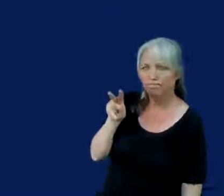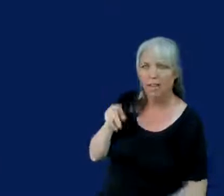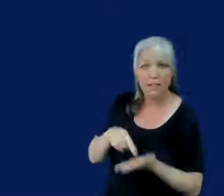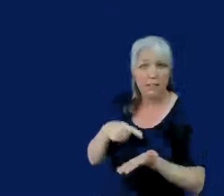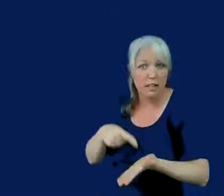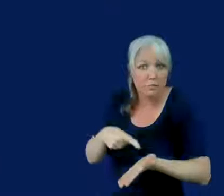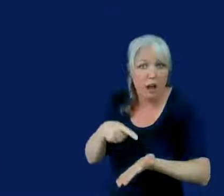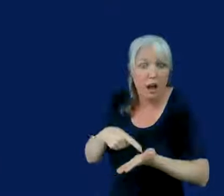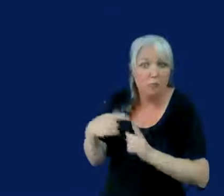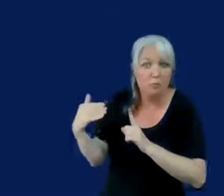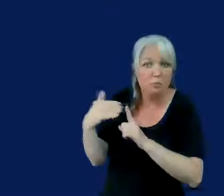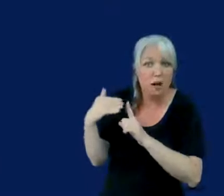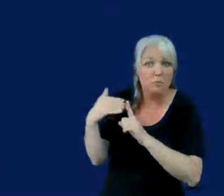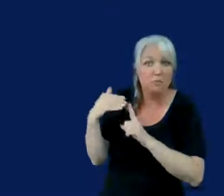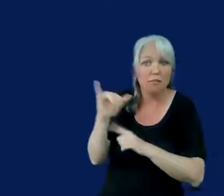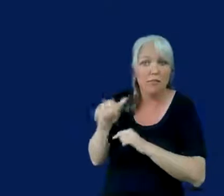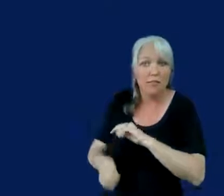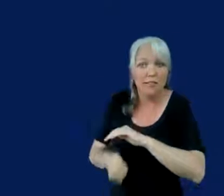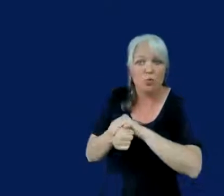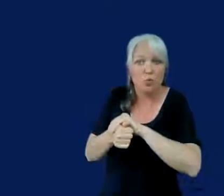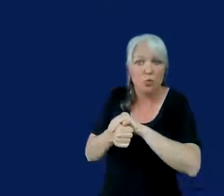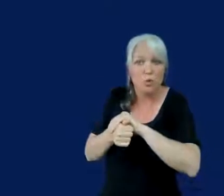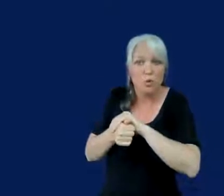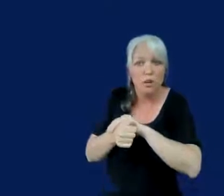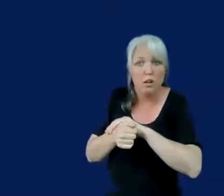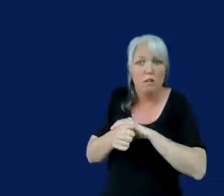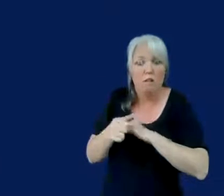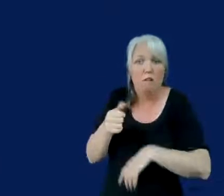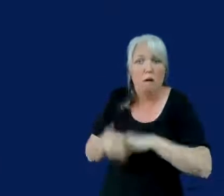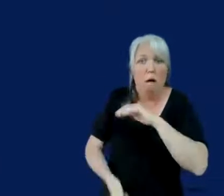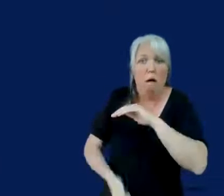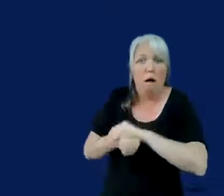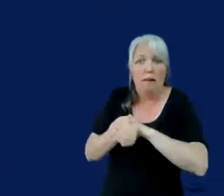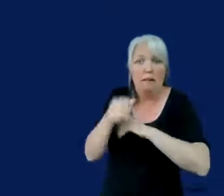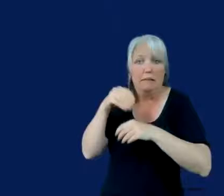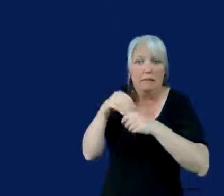Sometimes he reminded me of a turtle hiding inside its shell, in there thinking about